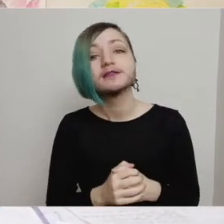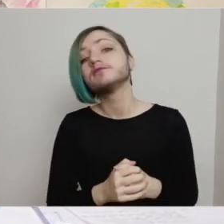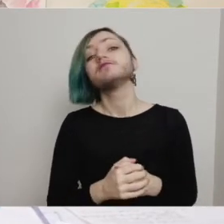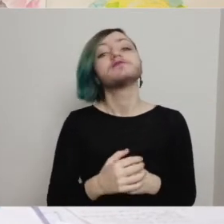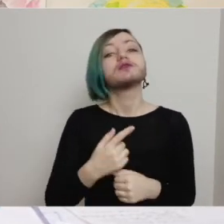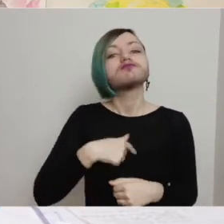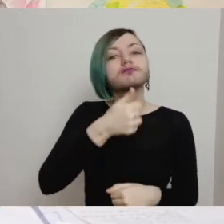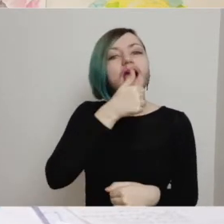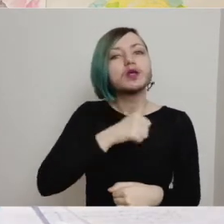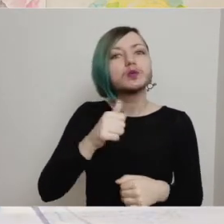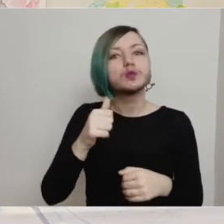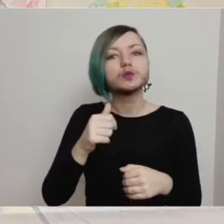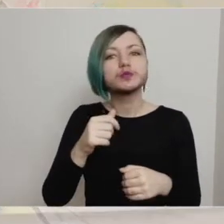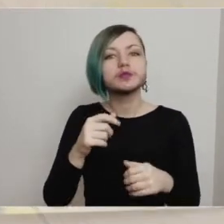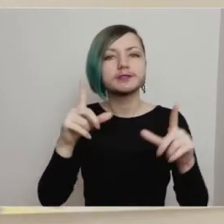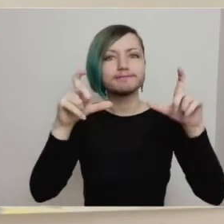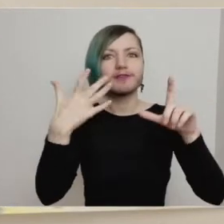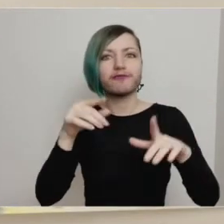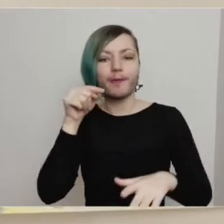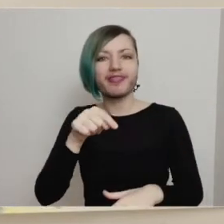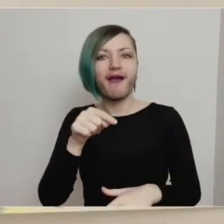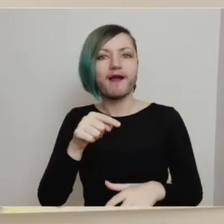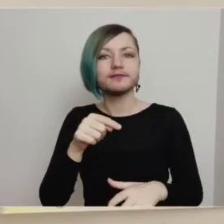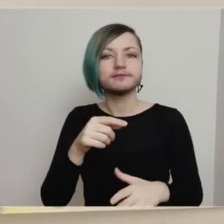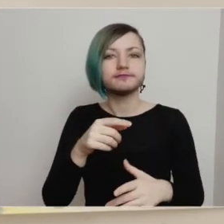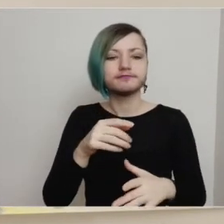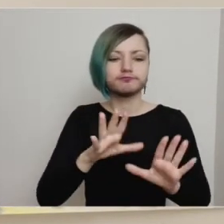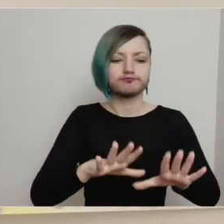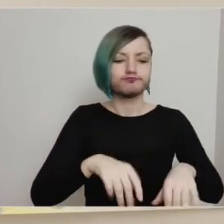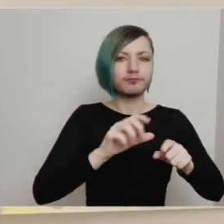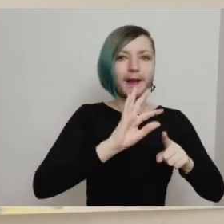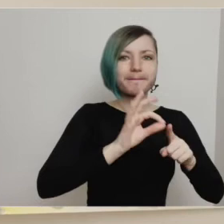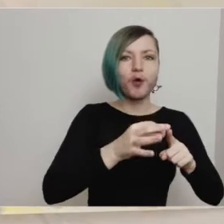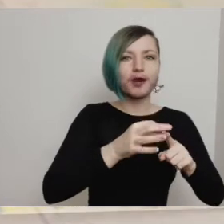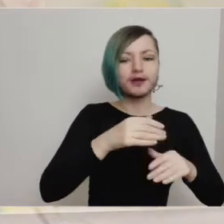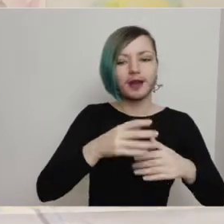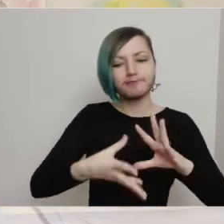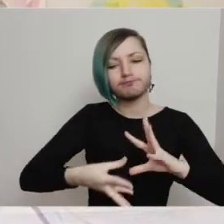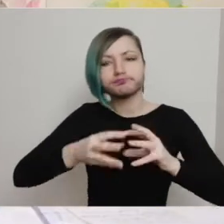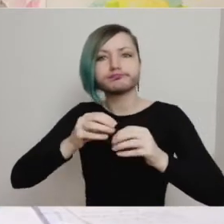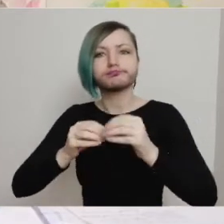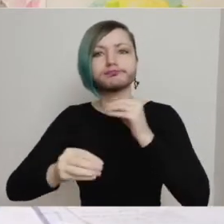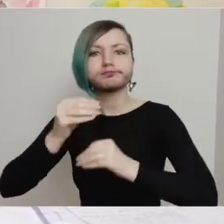images as starting points for paintings so I thought today if we had a look at a quick